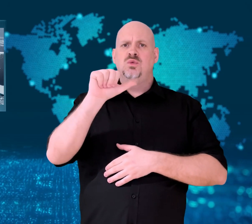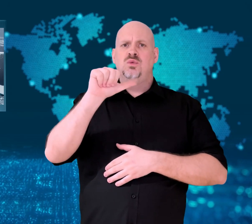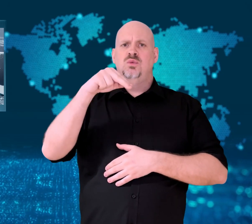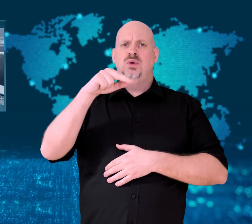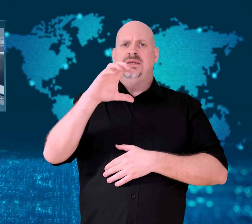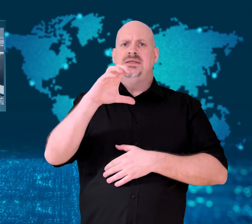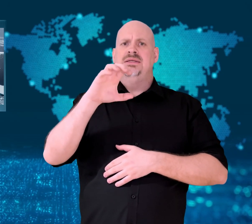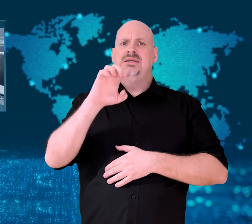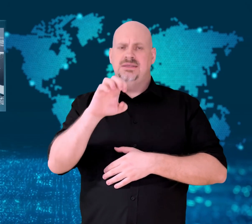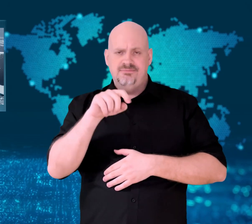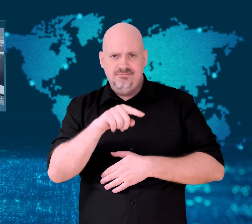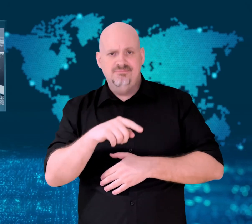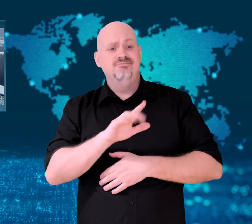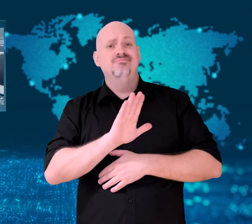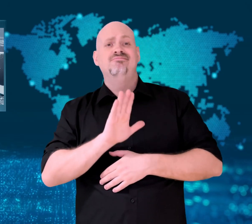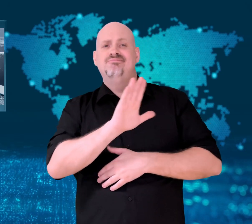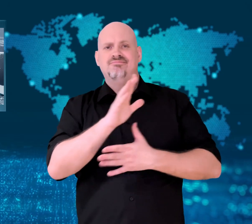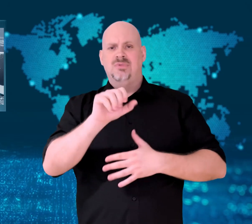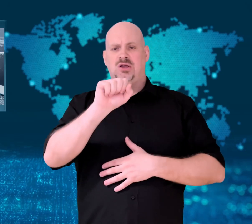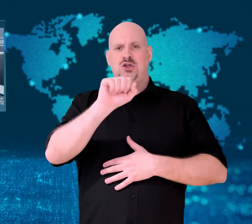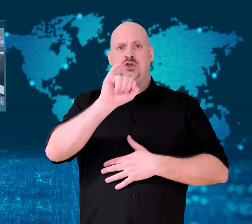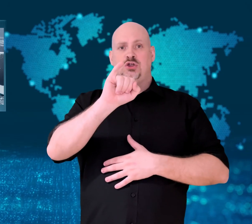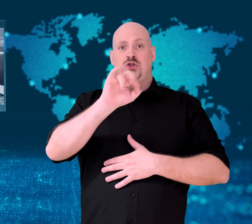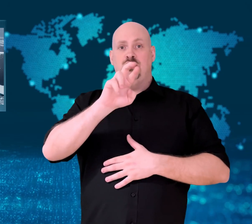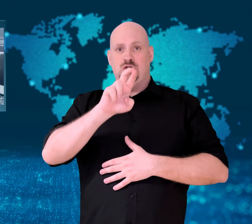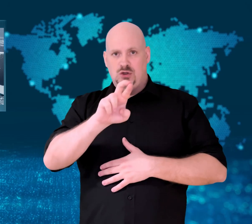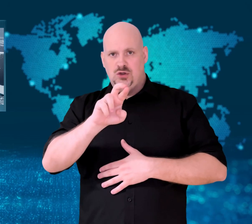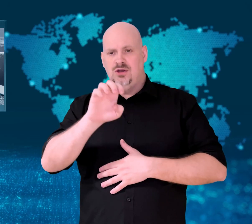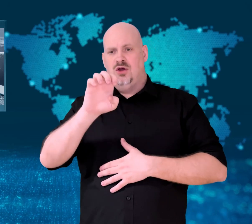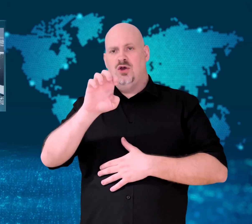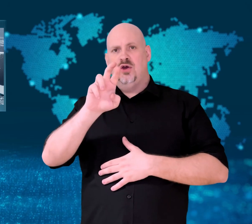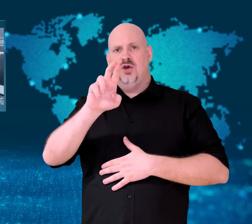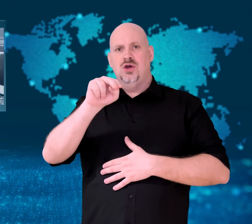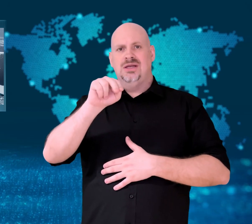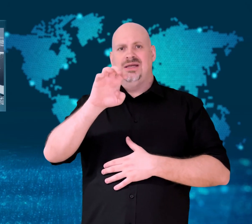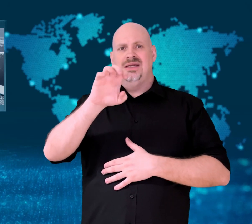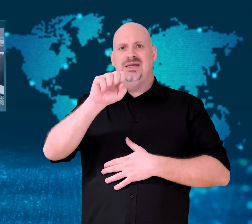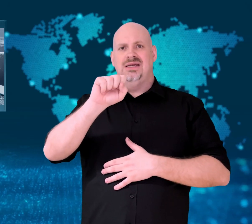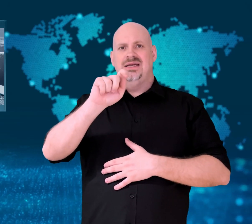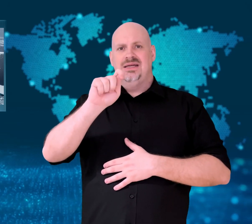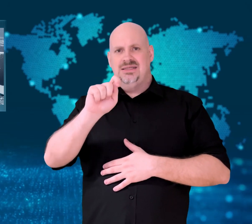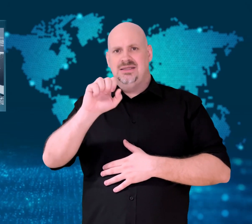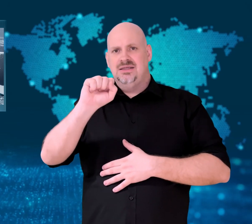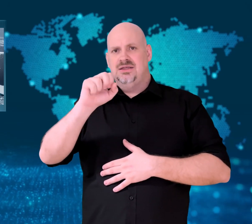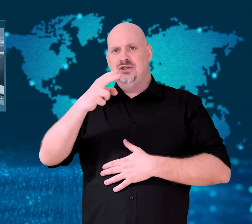The Endurance sank in the Antarctic in 1915.